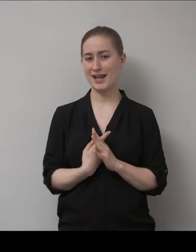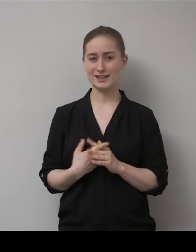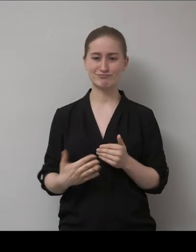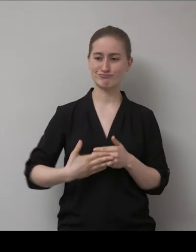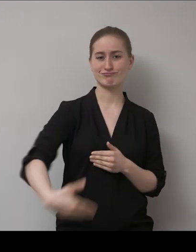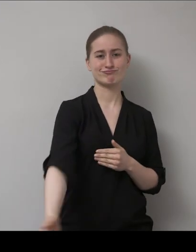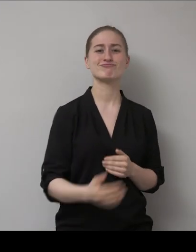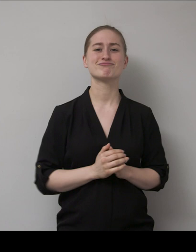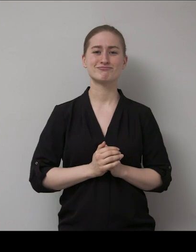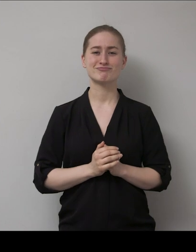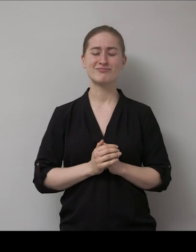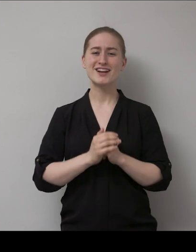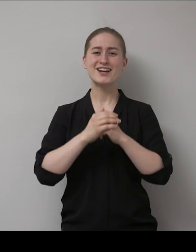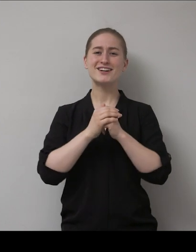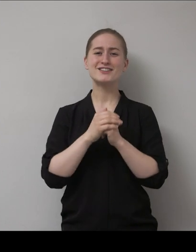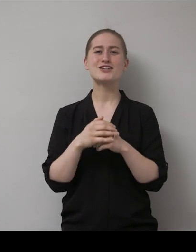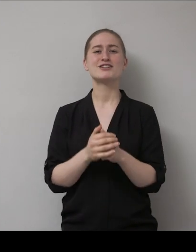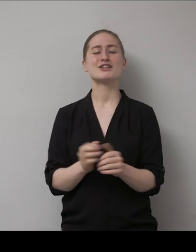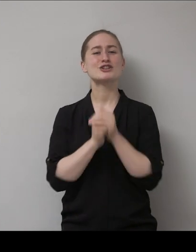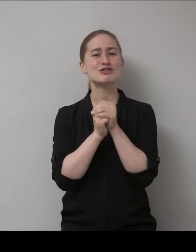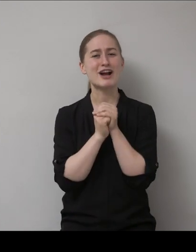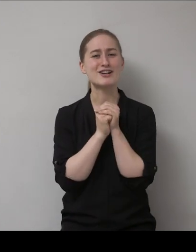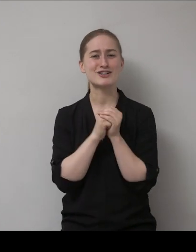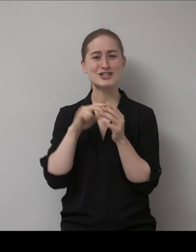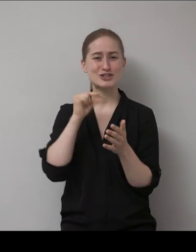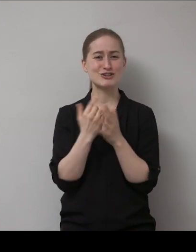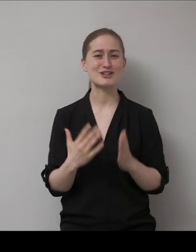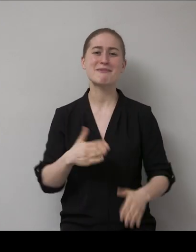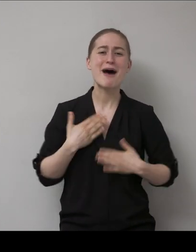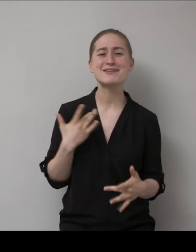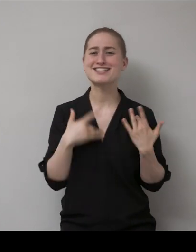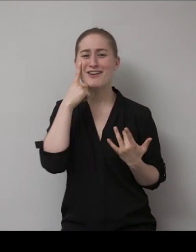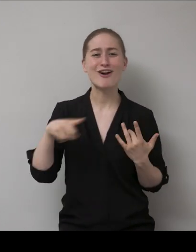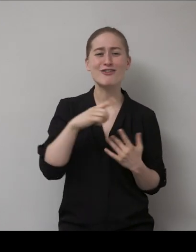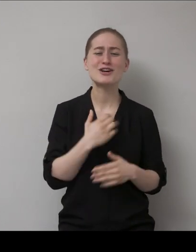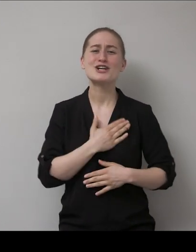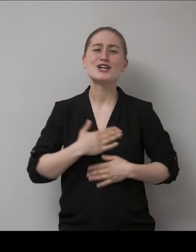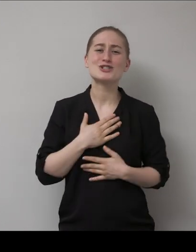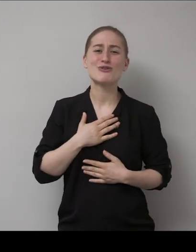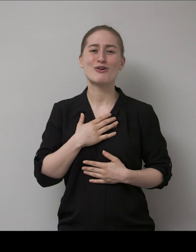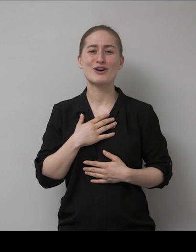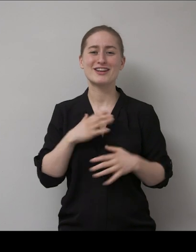Congratulations, graduates! So happy and excited for all of you. Enjoy the adventures ahead, stay strong, and be safe!